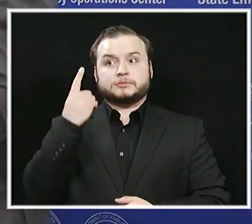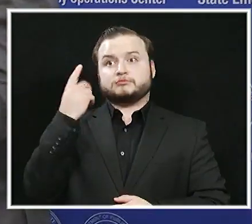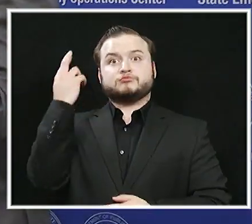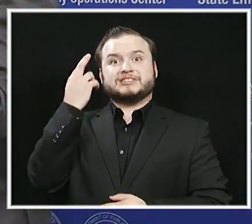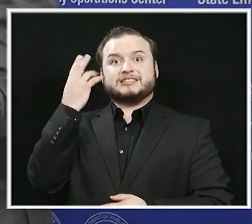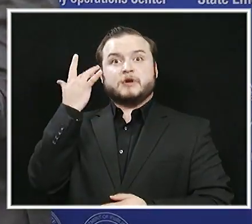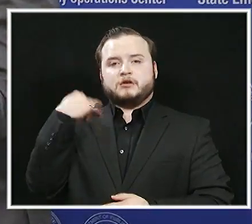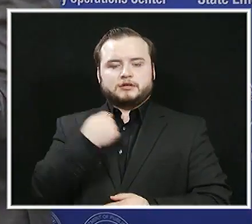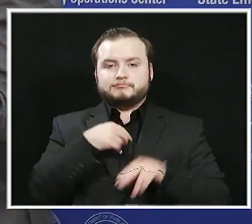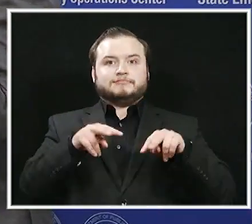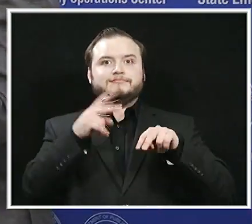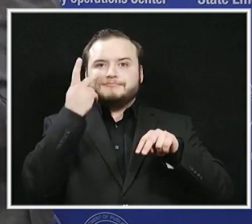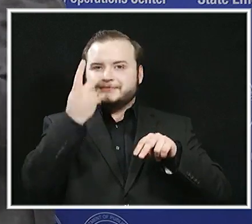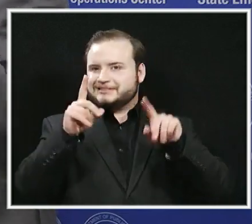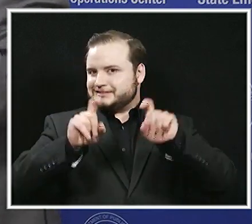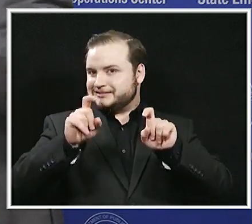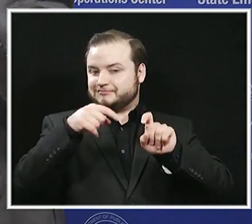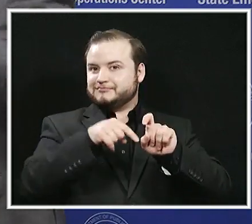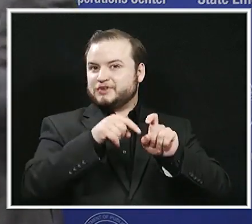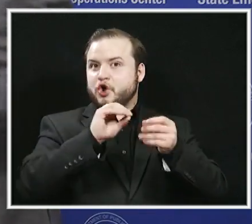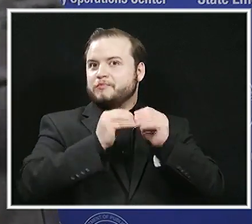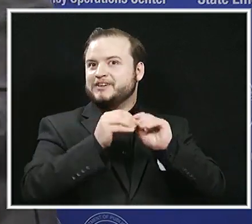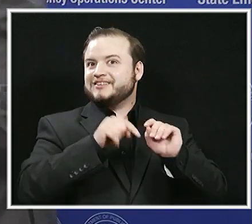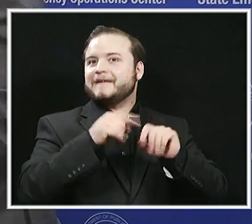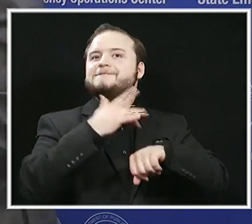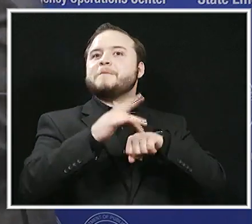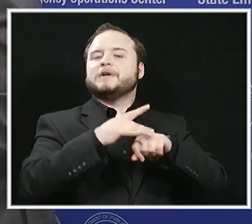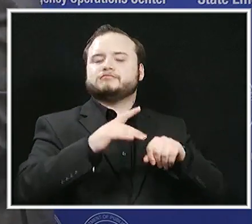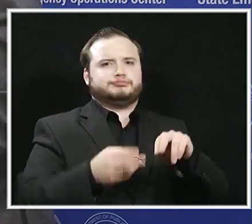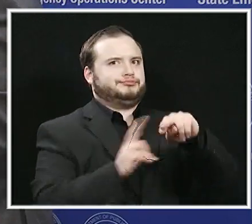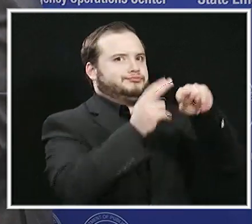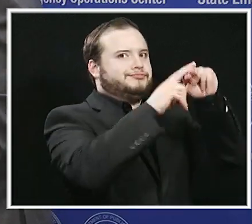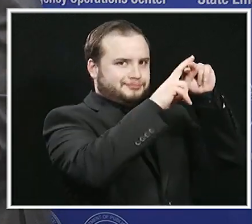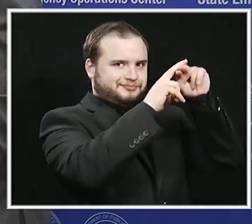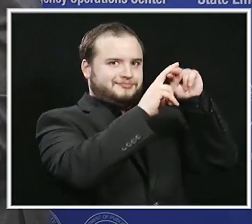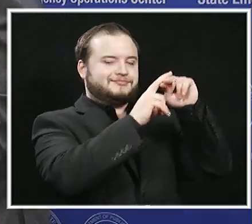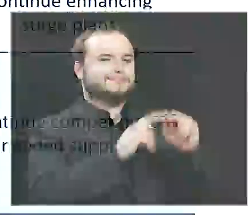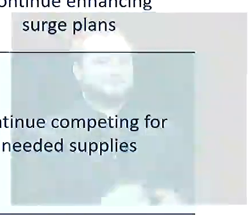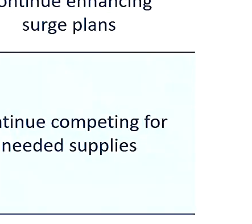We've added 50 more in the last 48 hours to be able to test, get that test that's one of the reasons you're